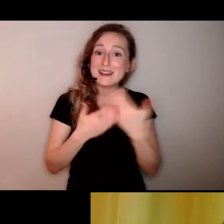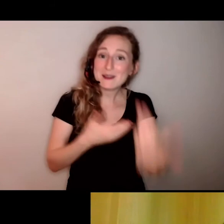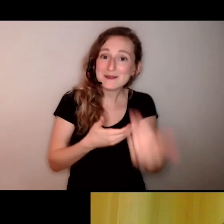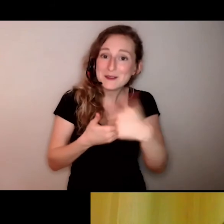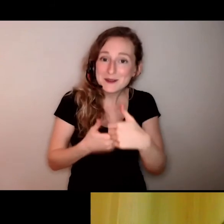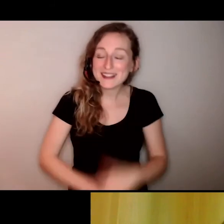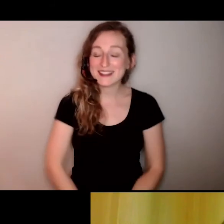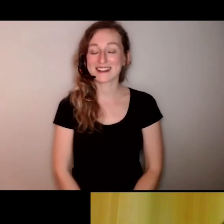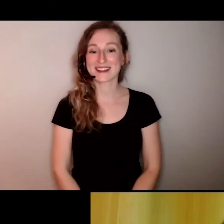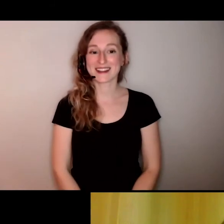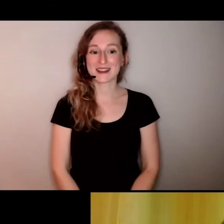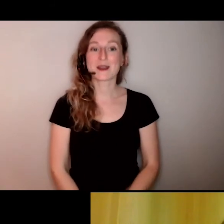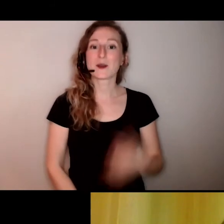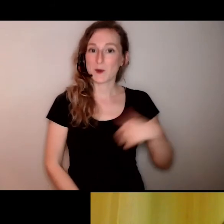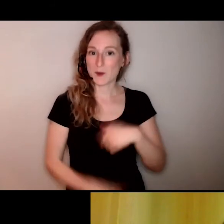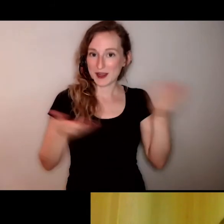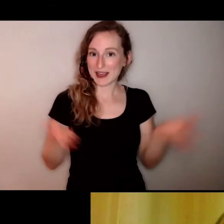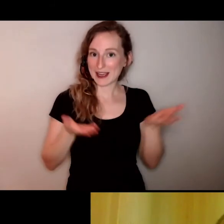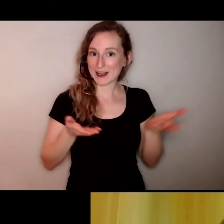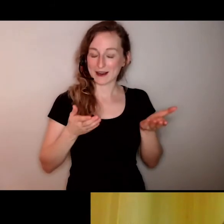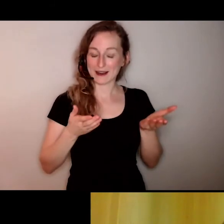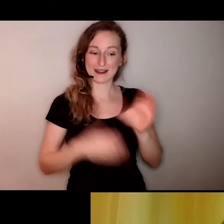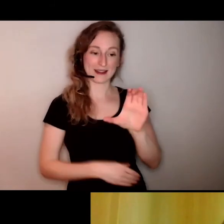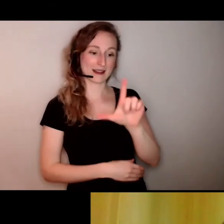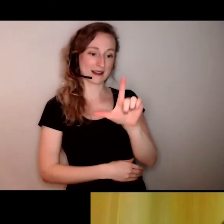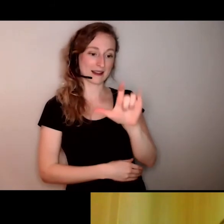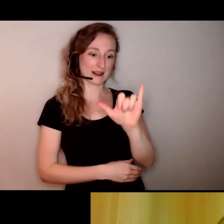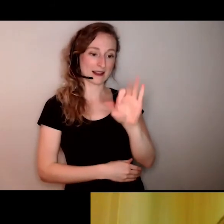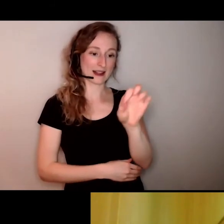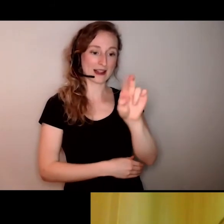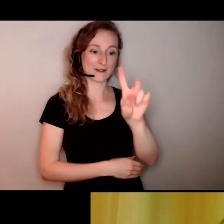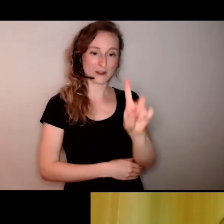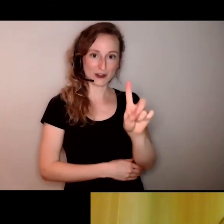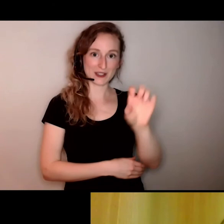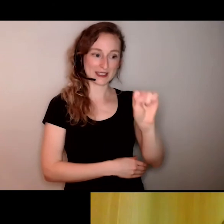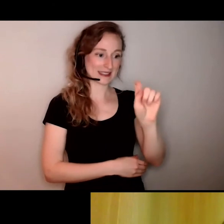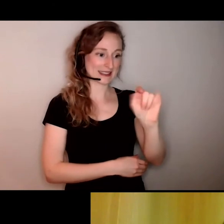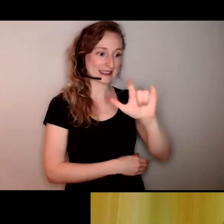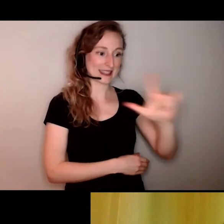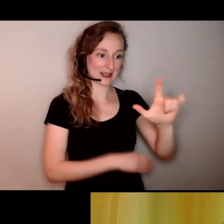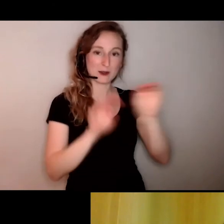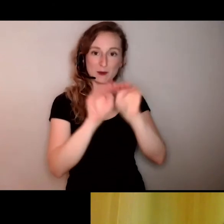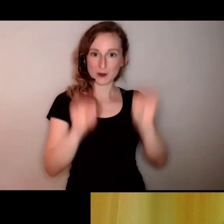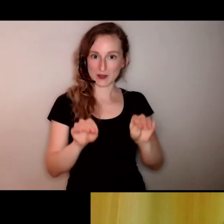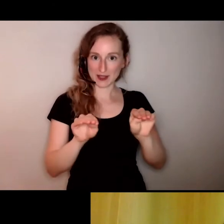We are from the Clyfford Still Museum and we are here today to celebrate our Family Day of the 30th anniversary